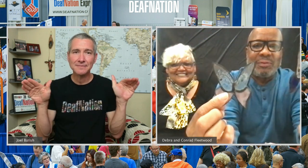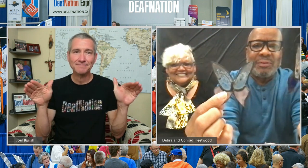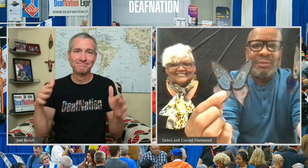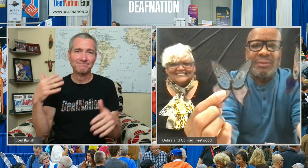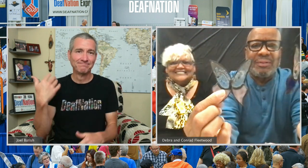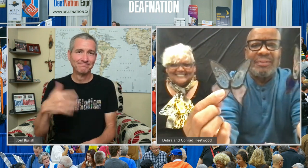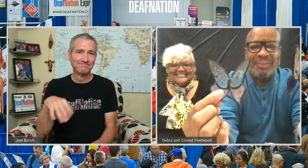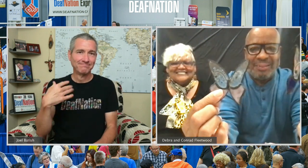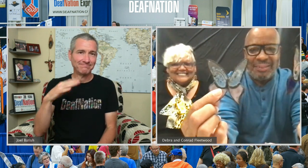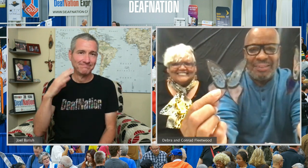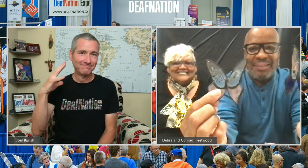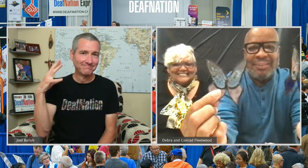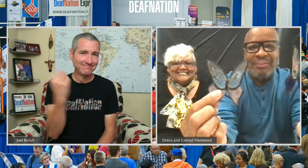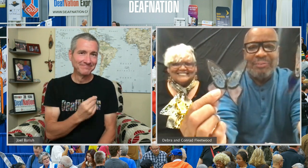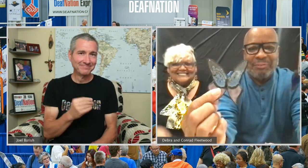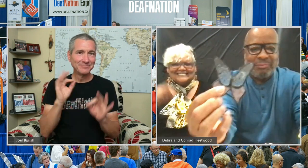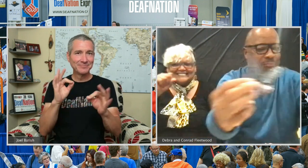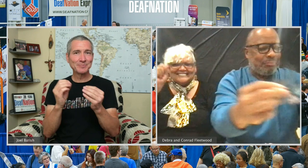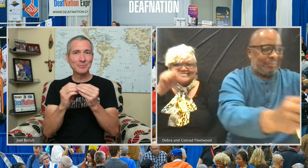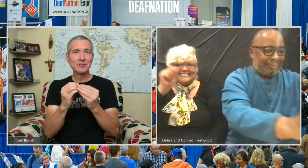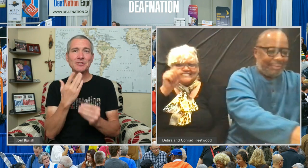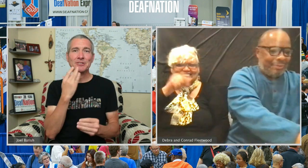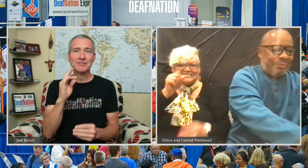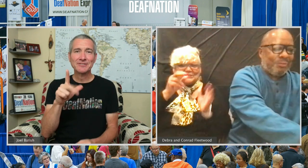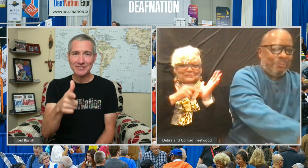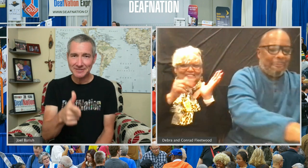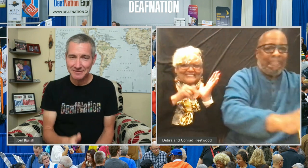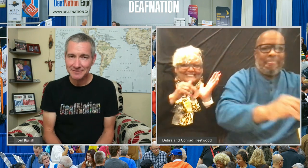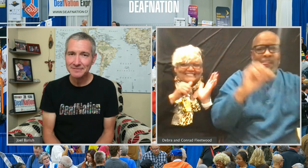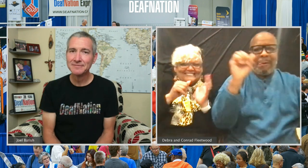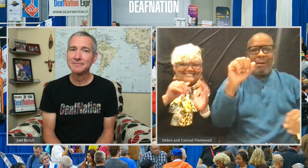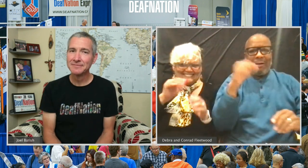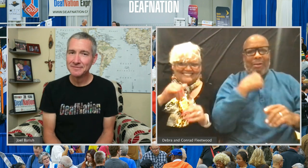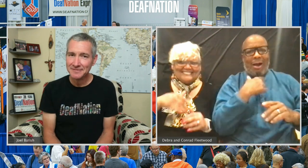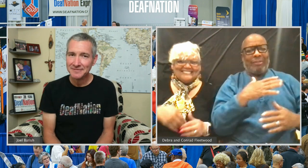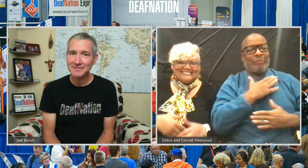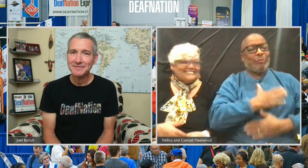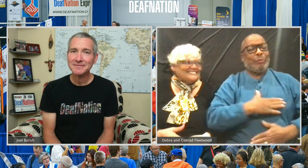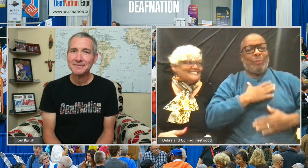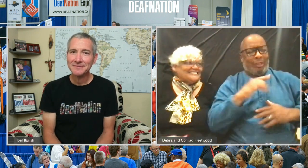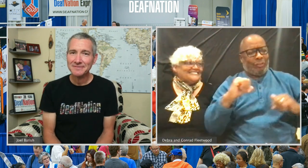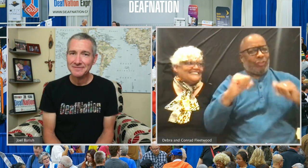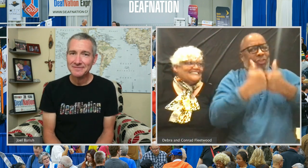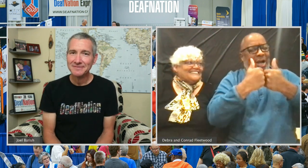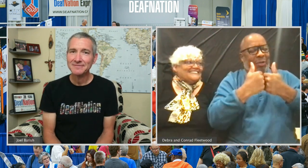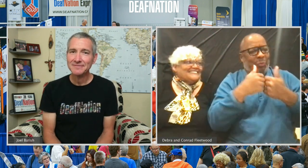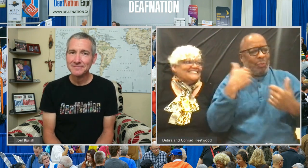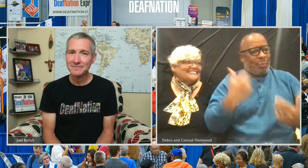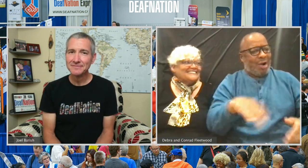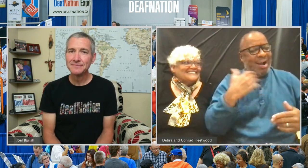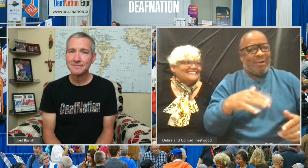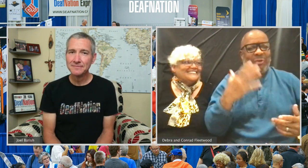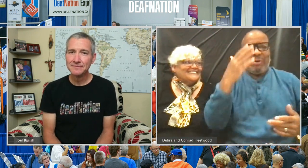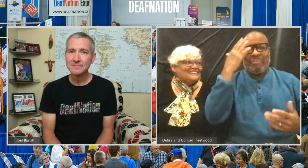Butterflies, beautiful! More colorful. Yes, butter… I enjoy the challenge!